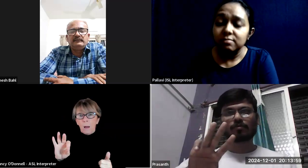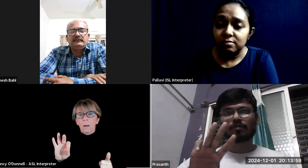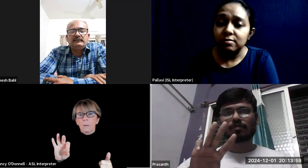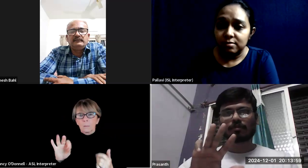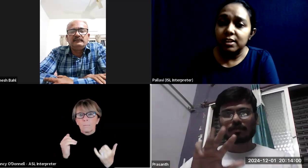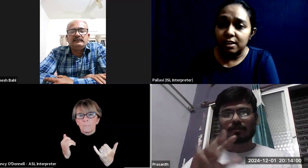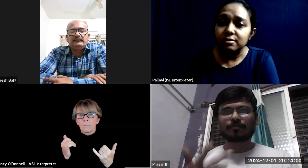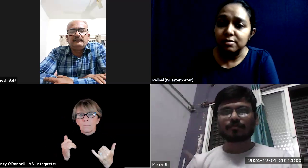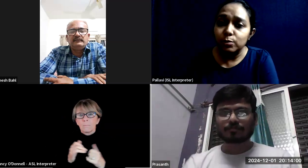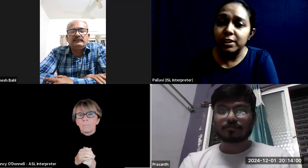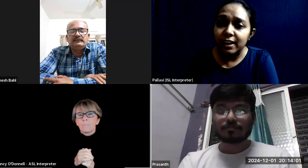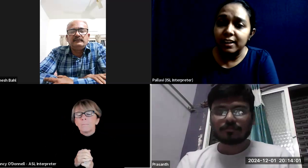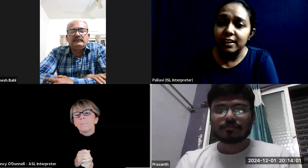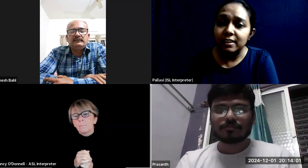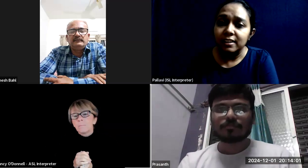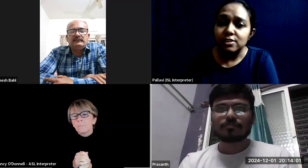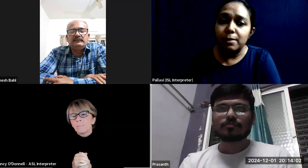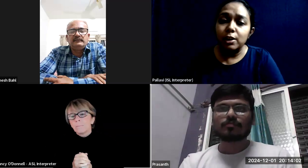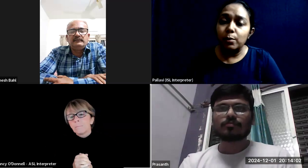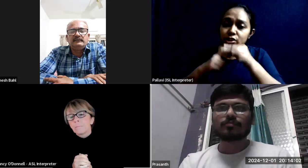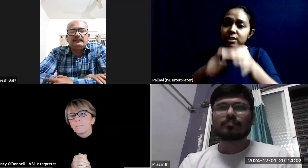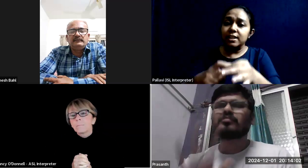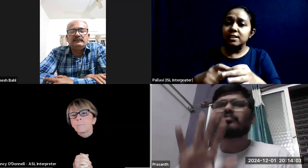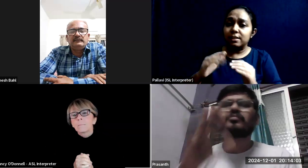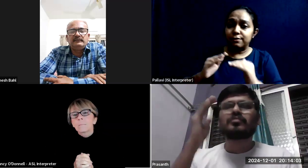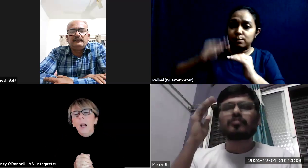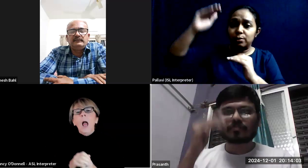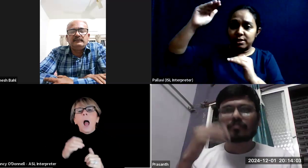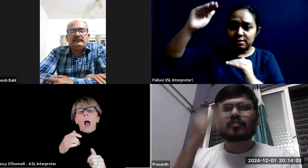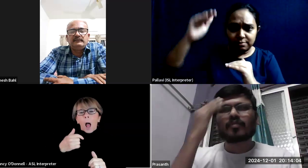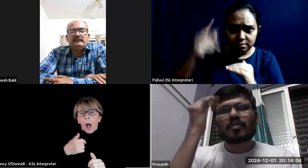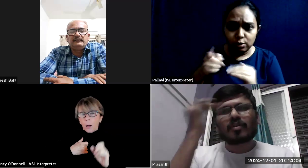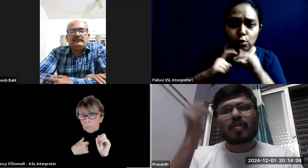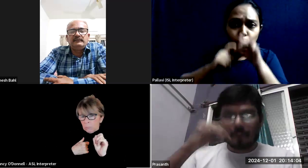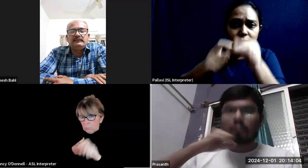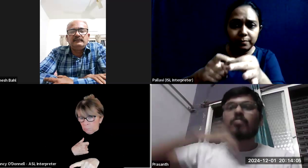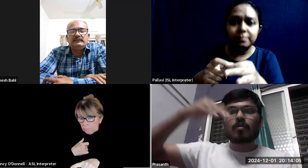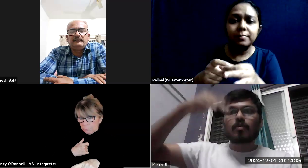Yeah, 29. And so my question is if it's progressive.